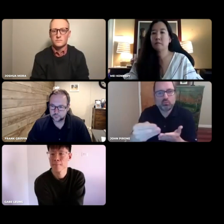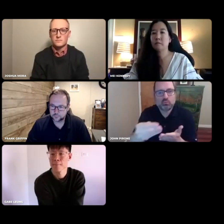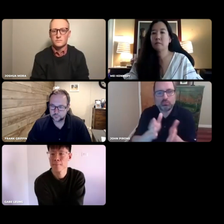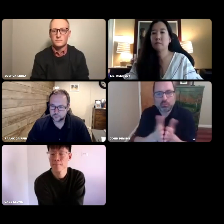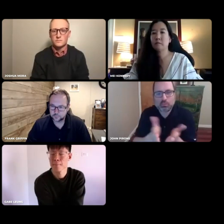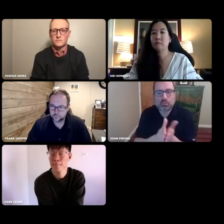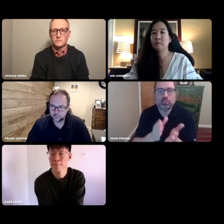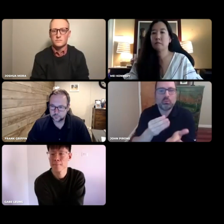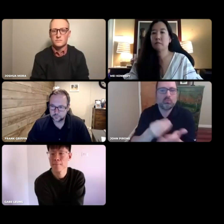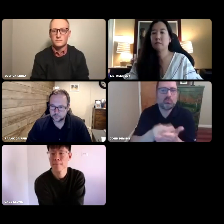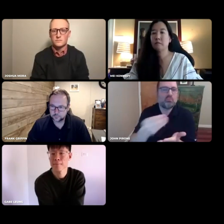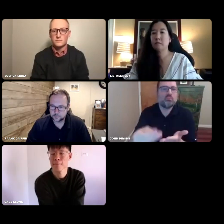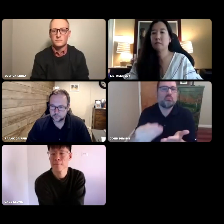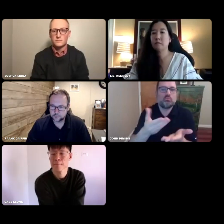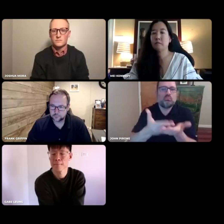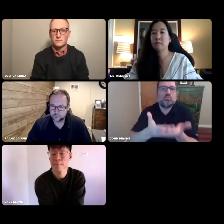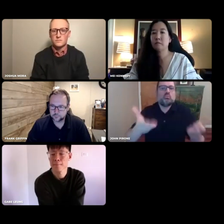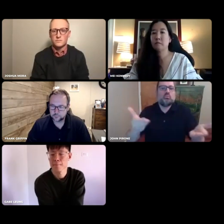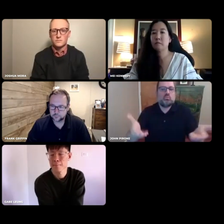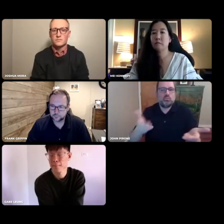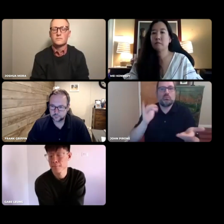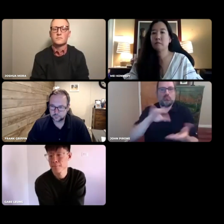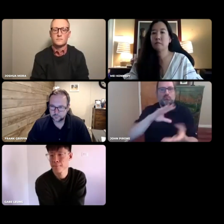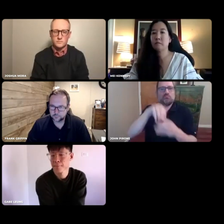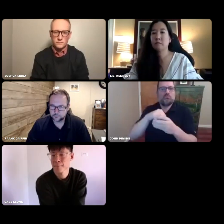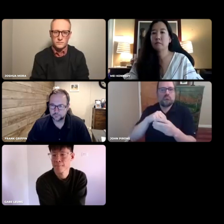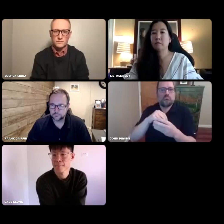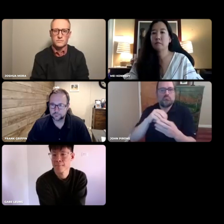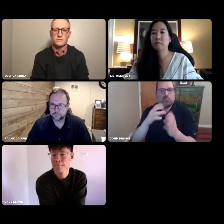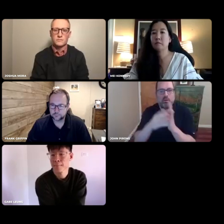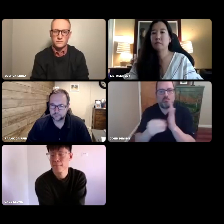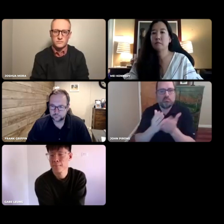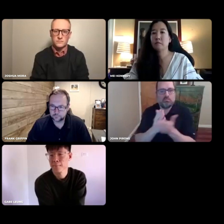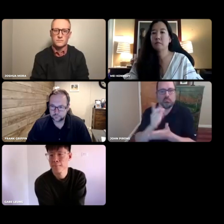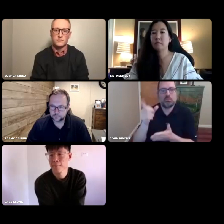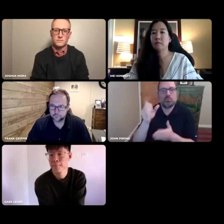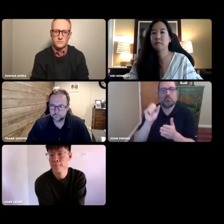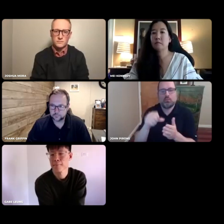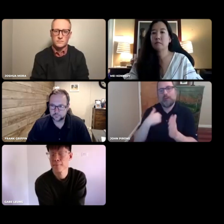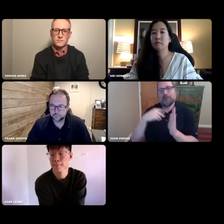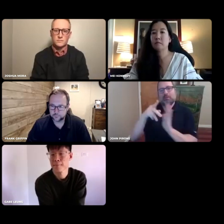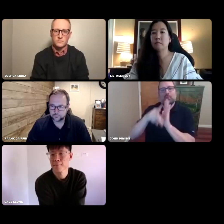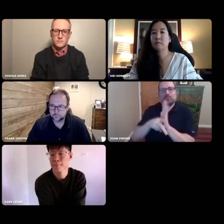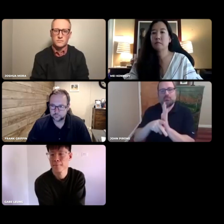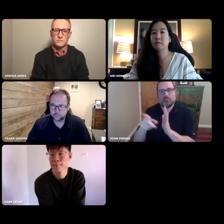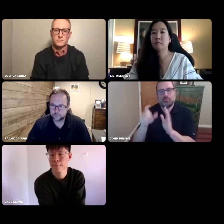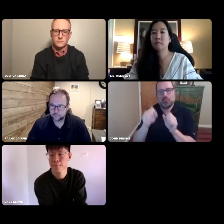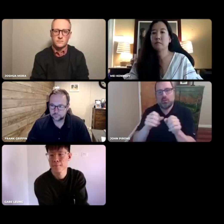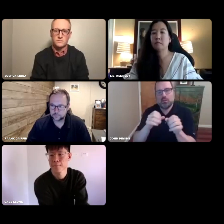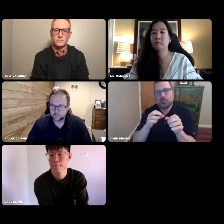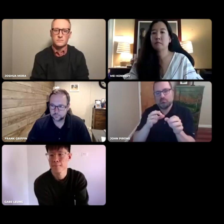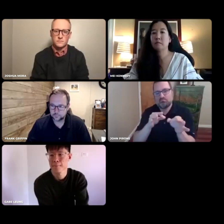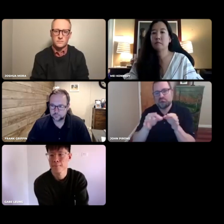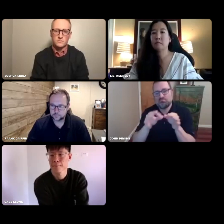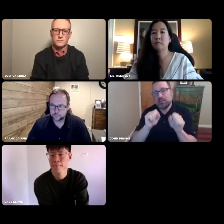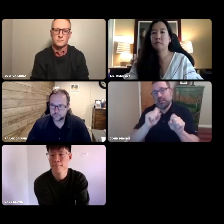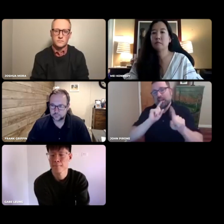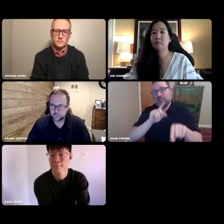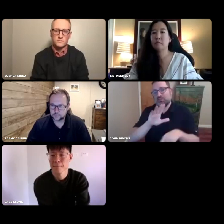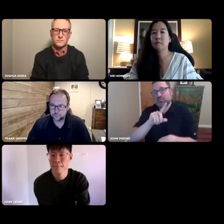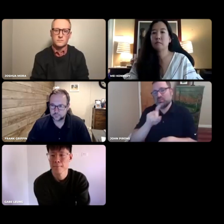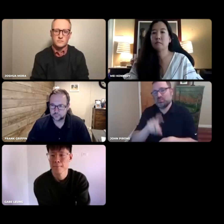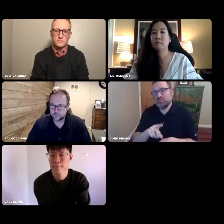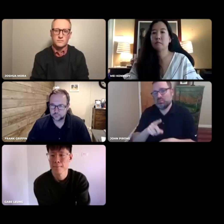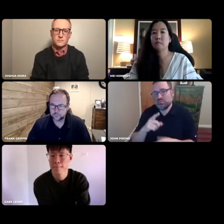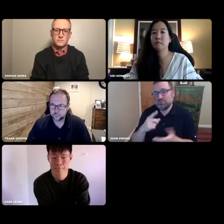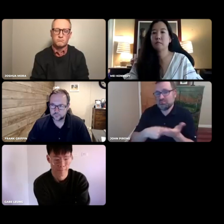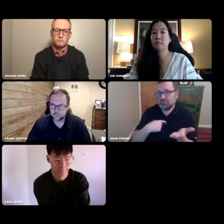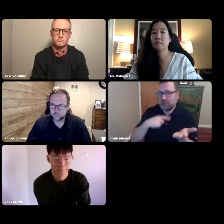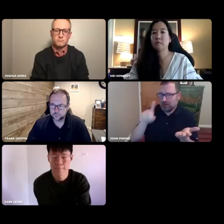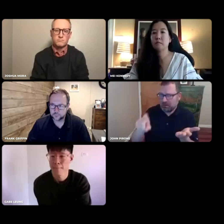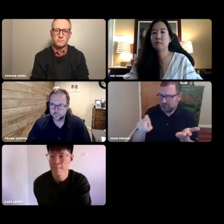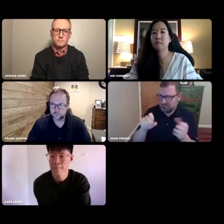If you're part of a department that purchases resources or technology, you're included in